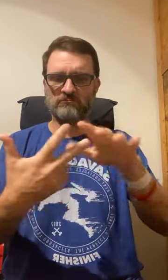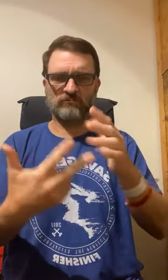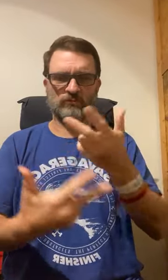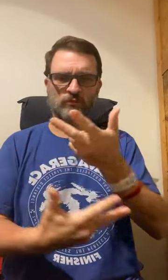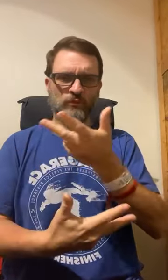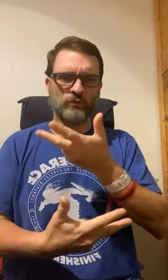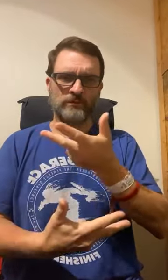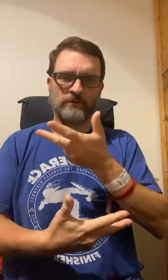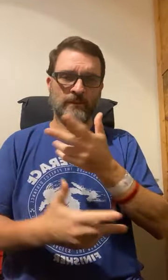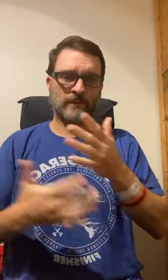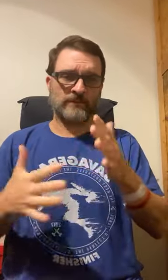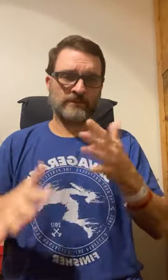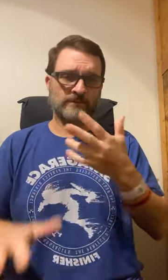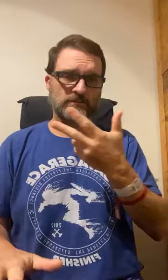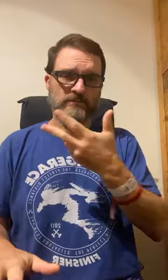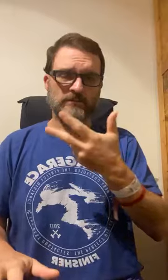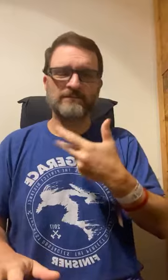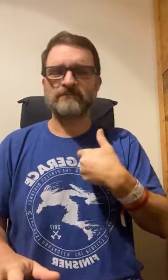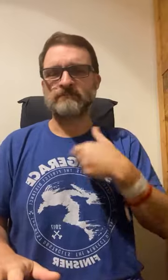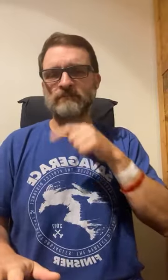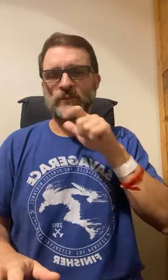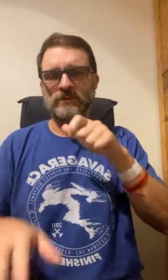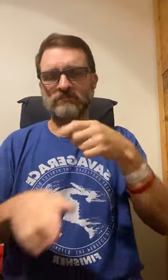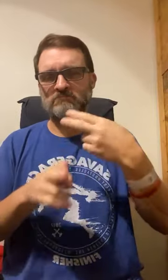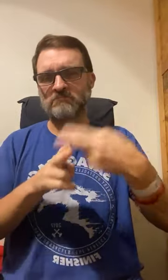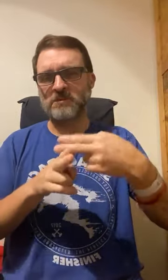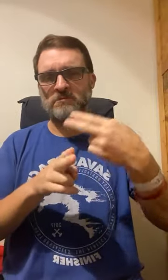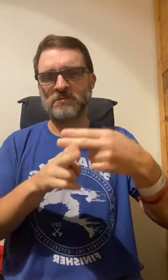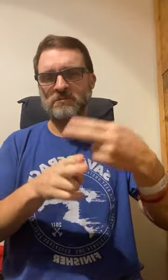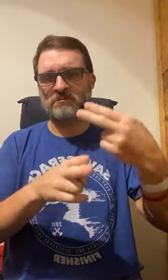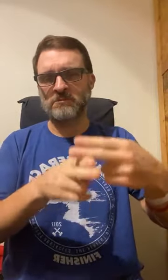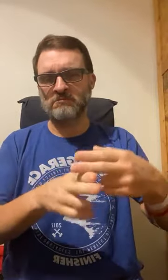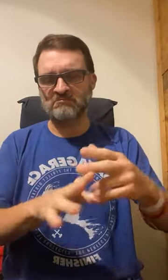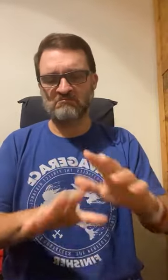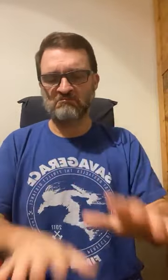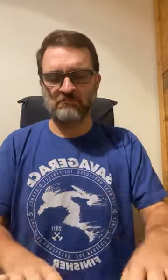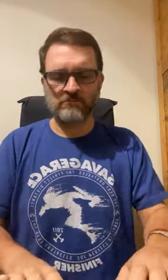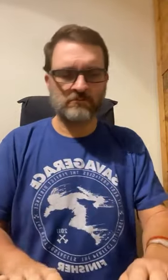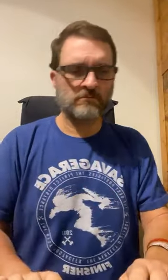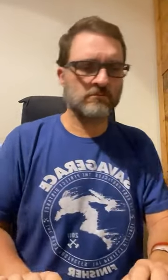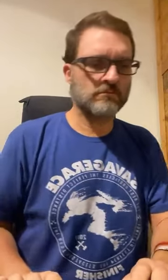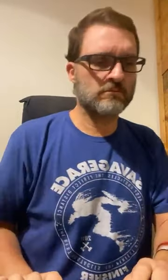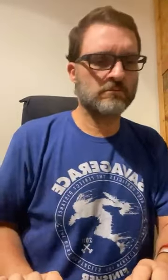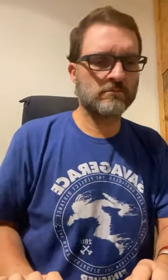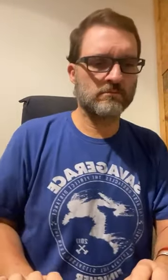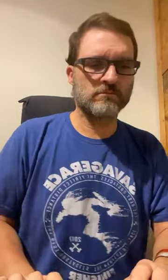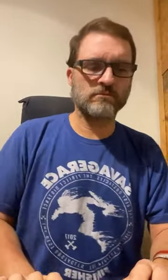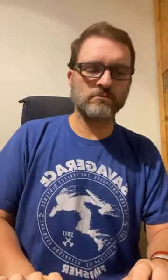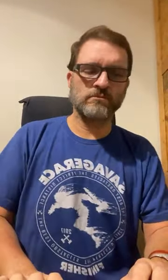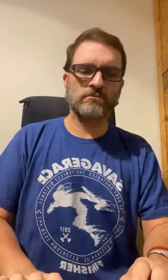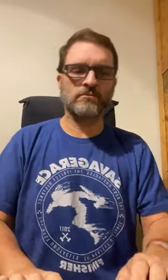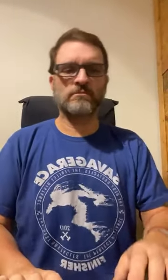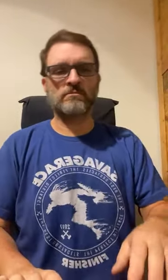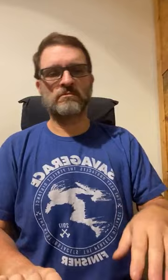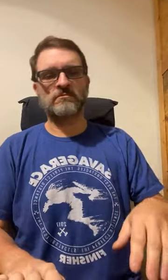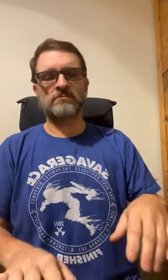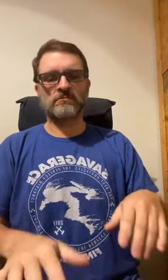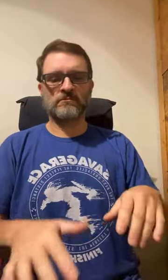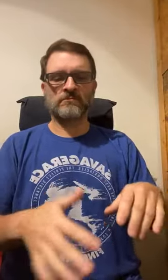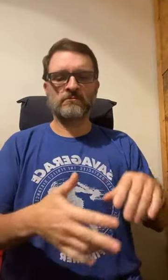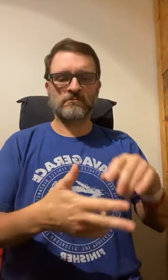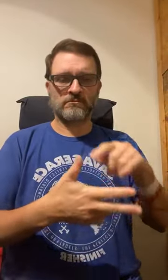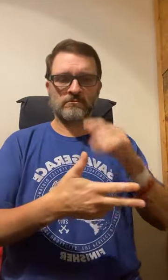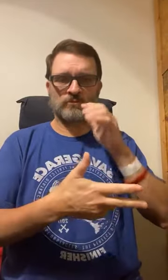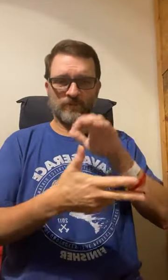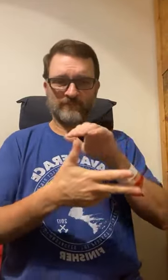all 3 of them that's it. I dont need to name who were the other 2.